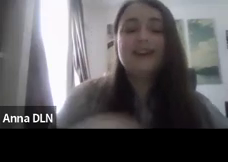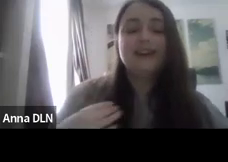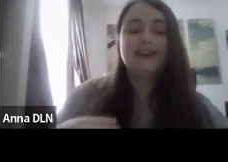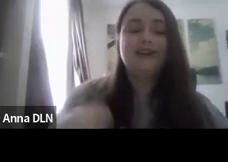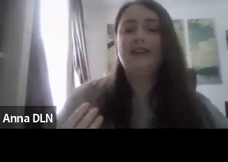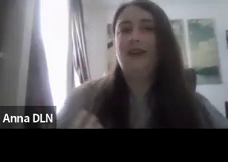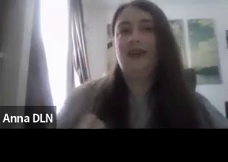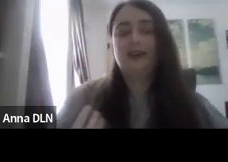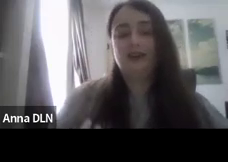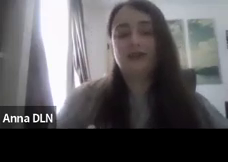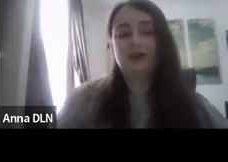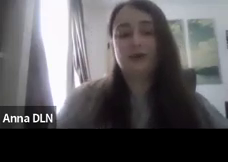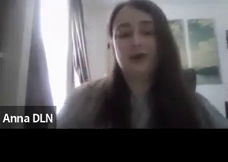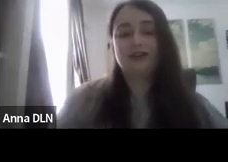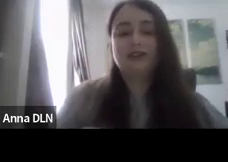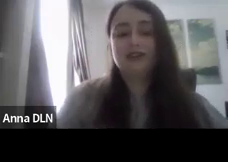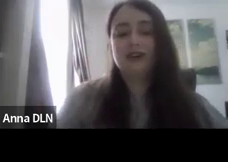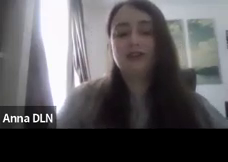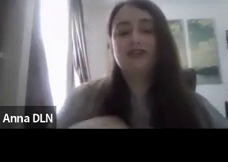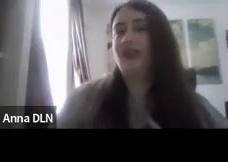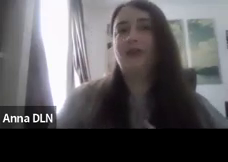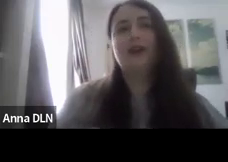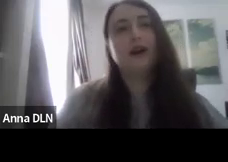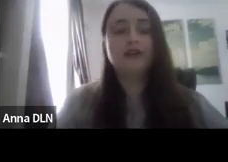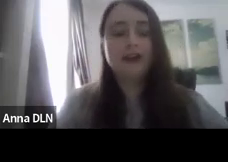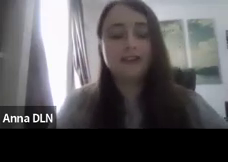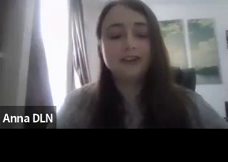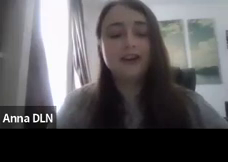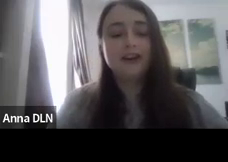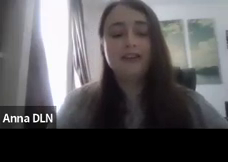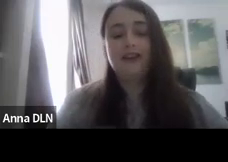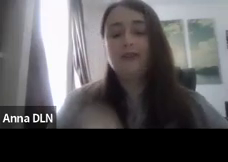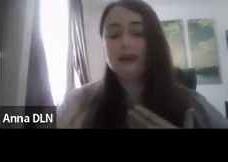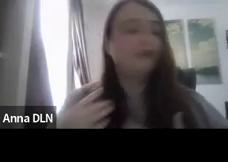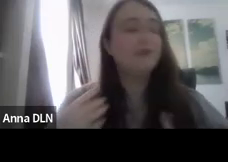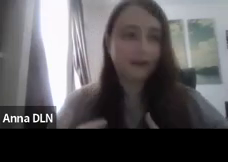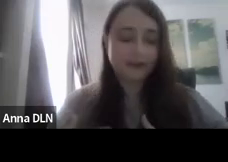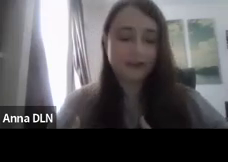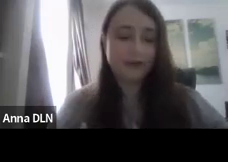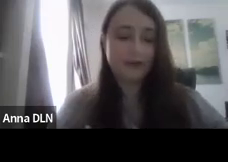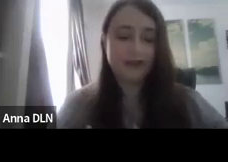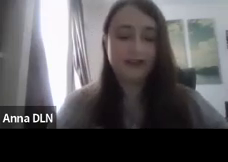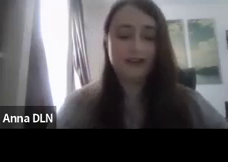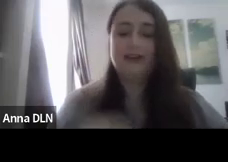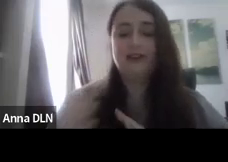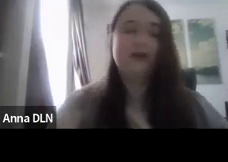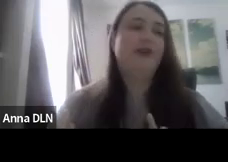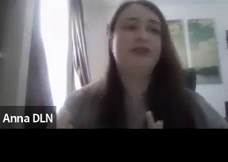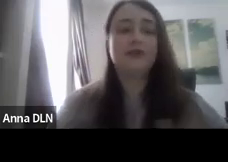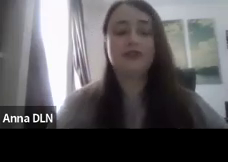And only UEA had a culture where teaching staff could genuinely encourage rest and celebrate small milestones with me, like attending my first full